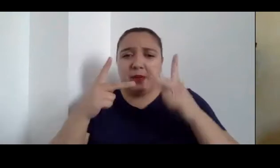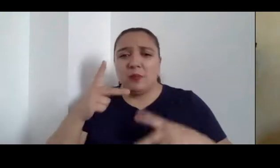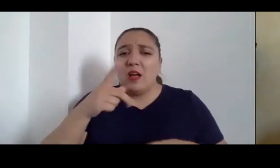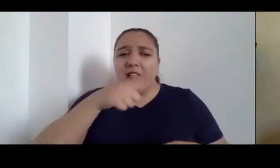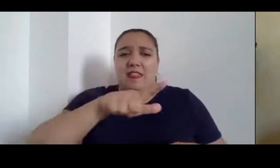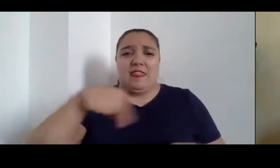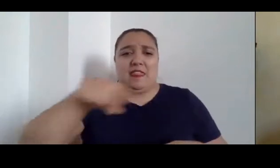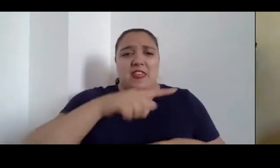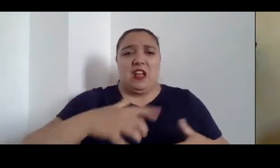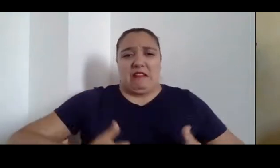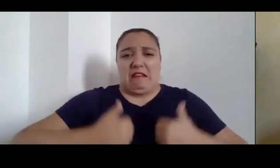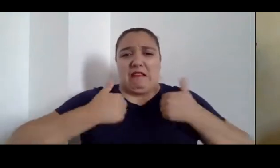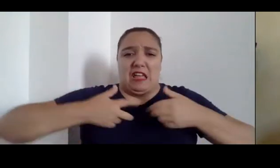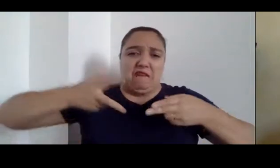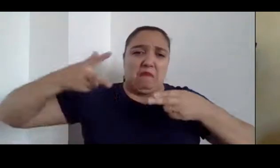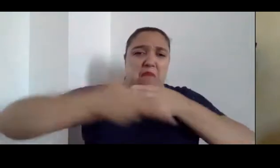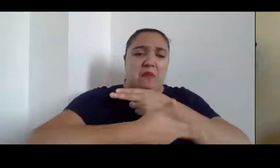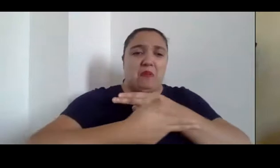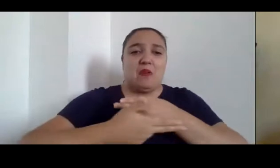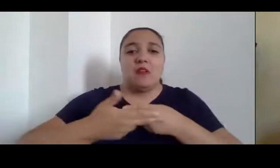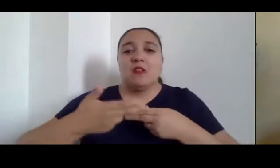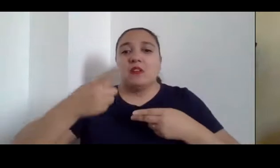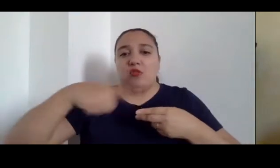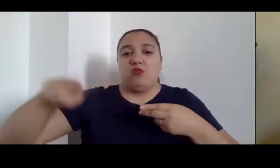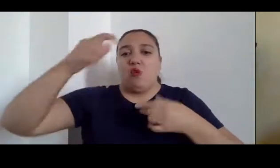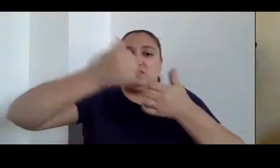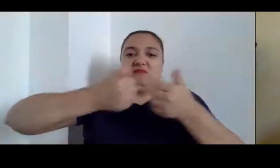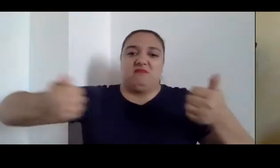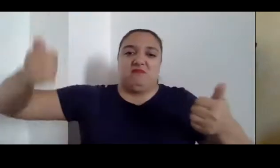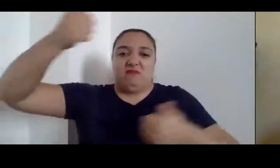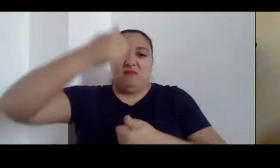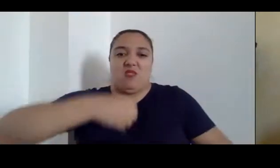and the many accomplices, witnesses and beneficiaries of white supremacy who have